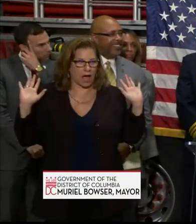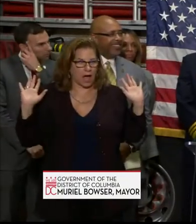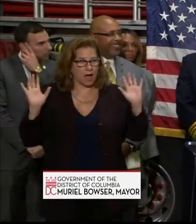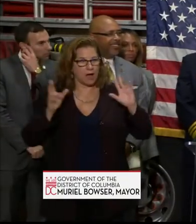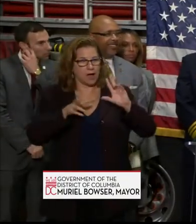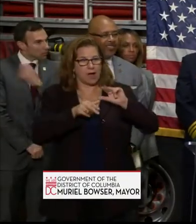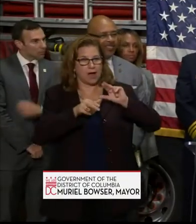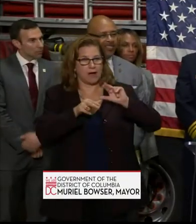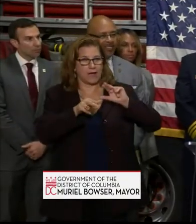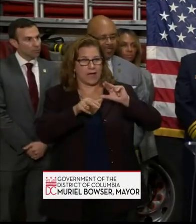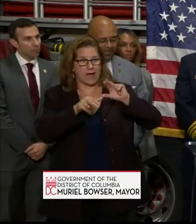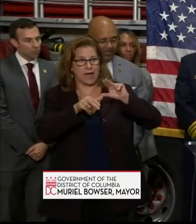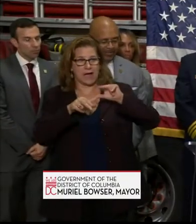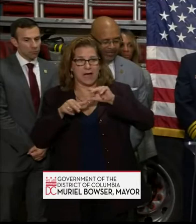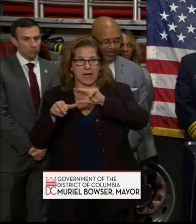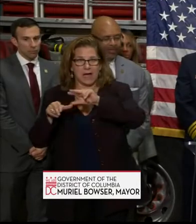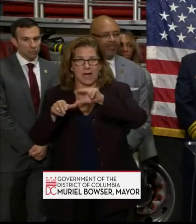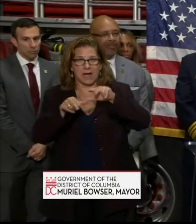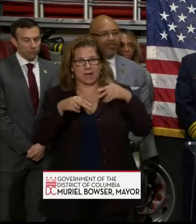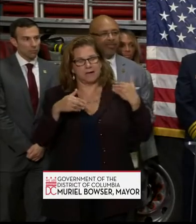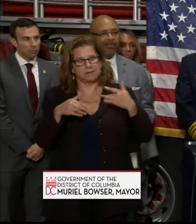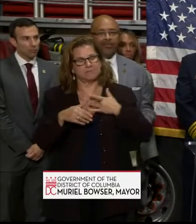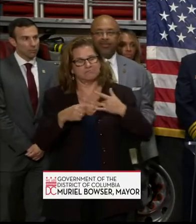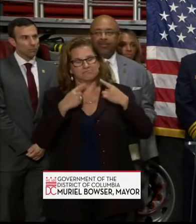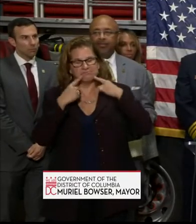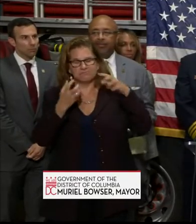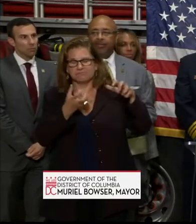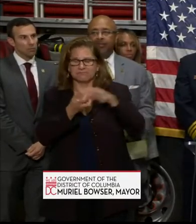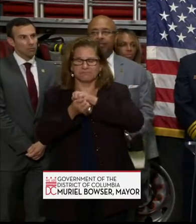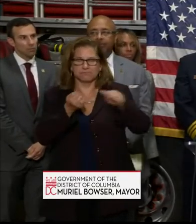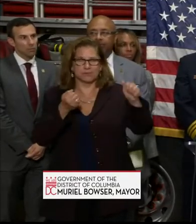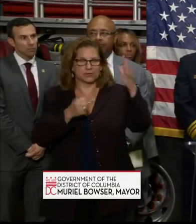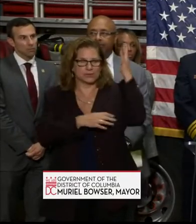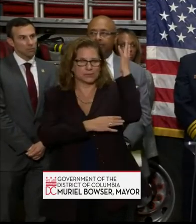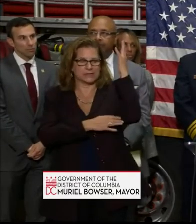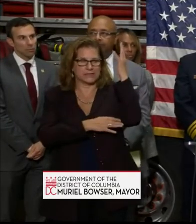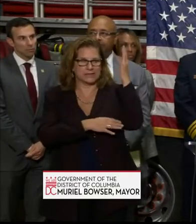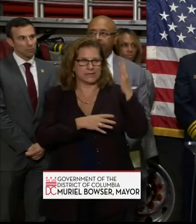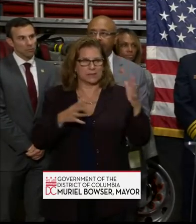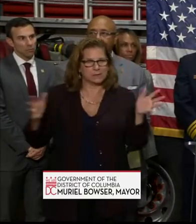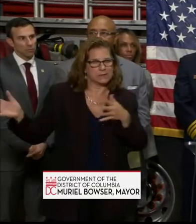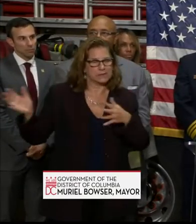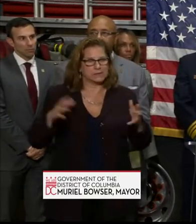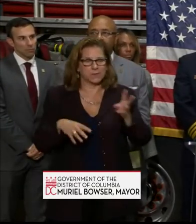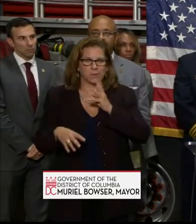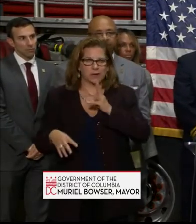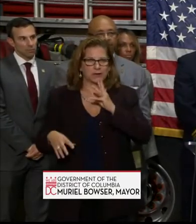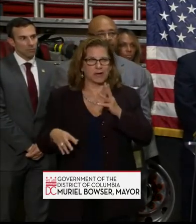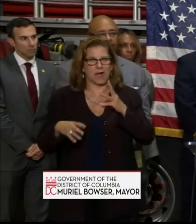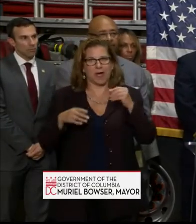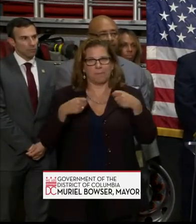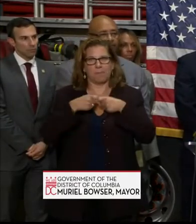TREES, FALLING TREE LIMBS BECAUSE OF THE WIND AND THE WATER. WHEN THAT HAPPENS IT CAN BRING DOWN THE POWER LINES FOR YOUR SAFETY.